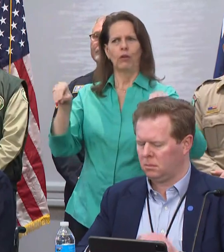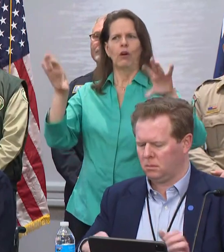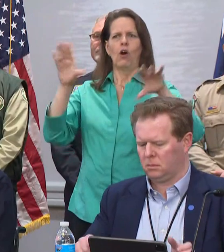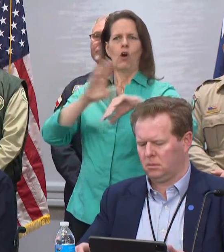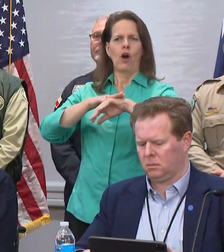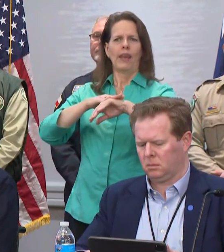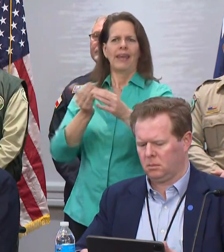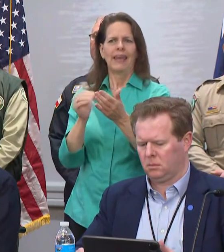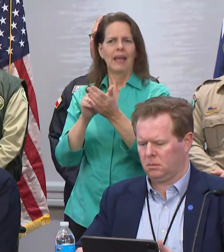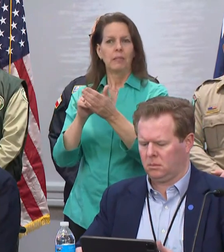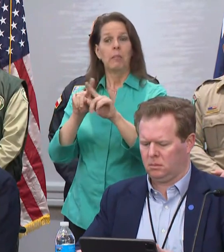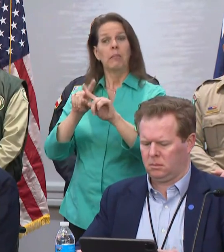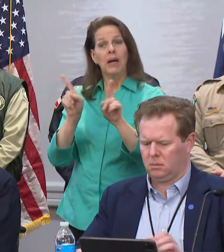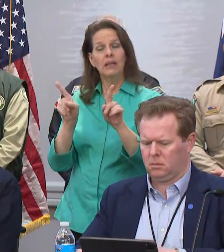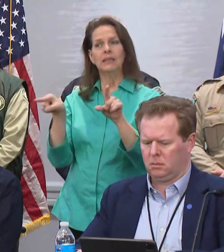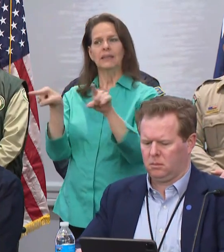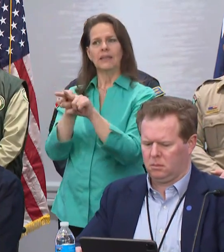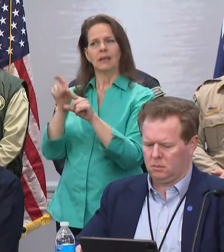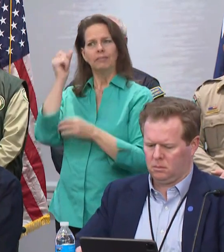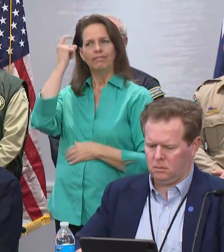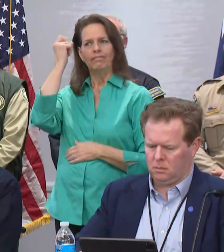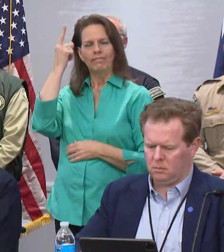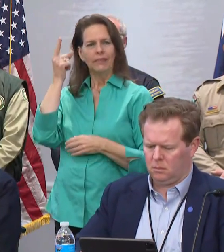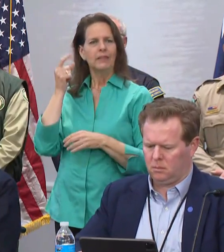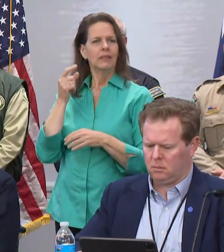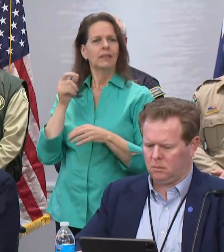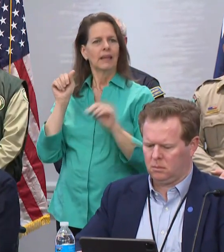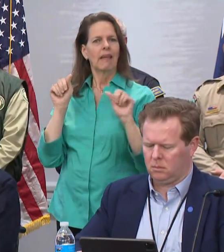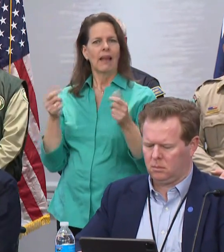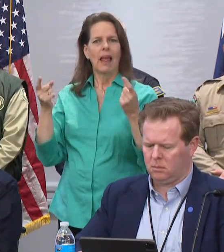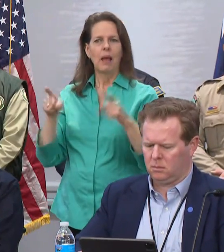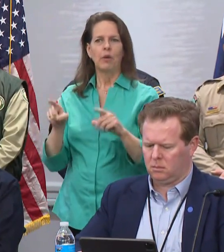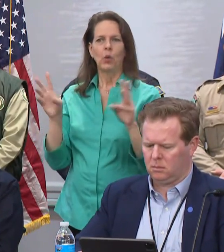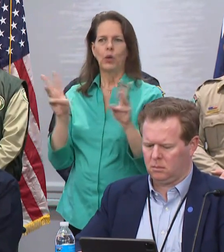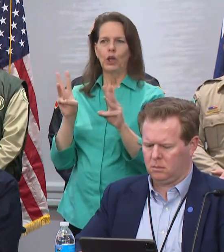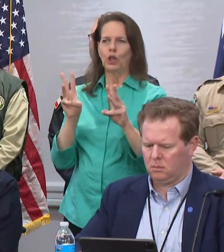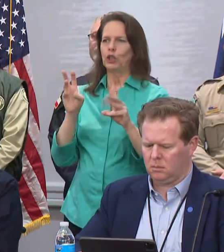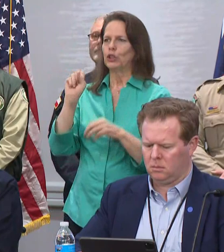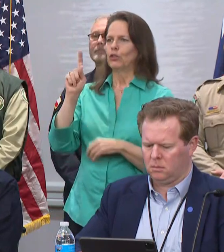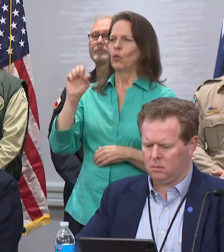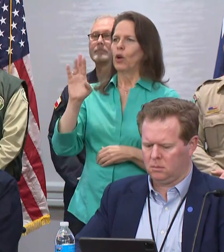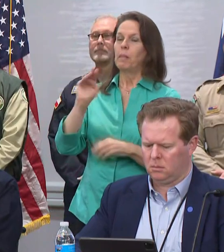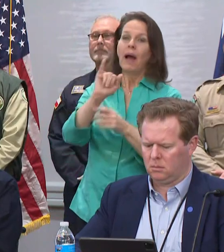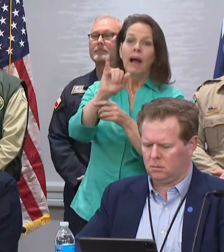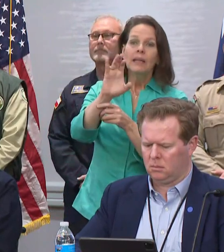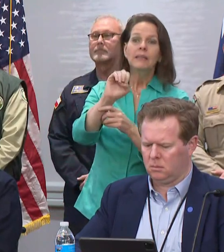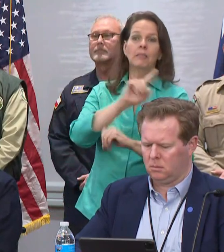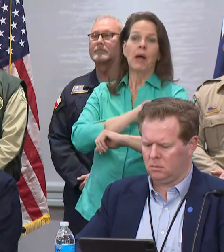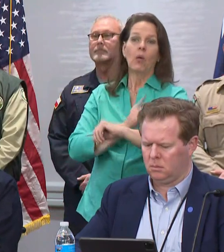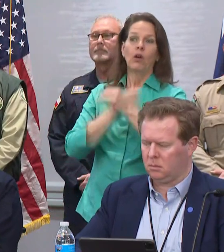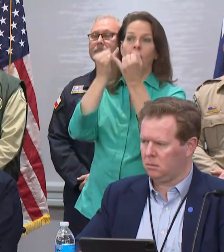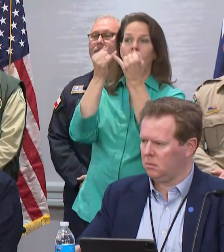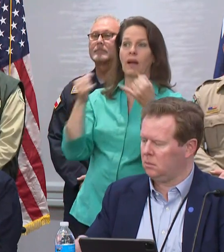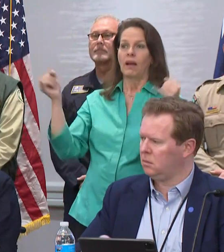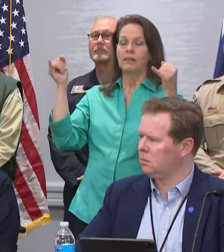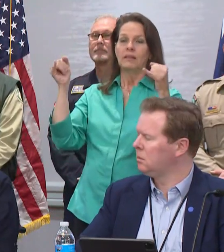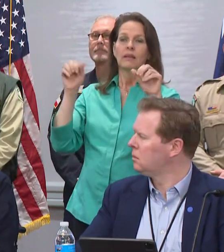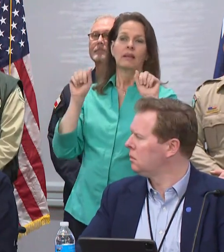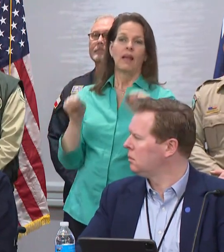The same thing could happen during a winter storm. It could be either ice on power lines, it would cause a power line to go down,